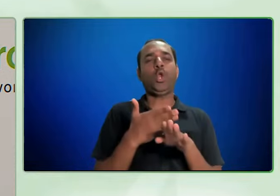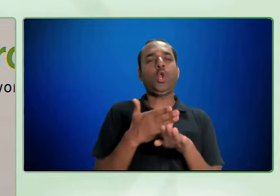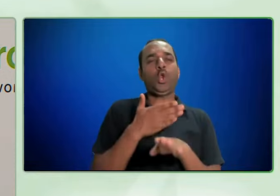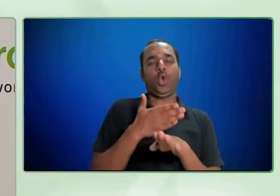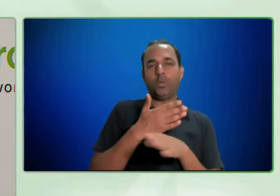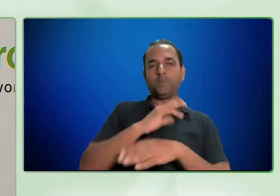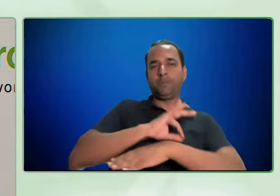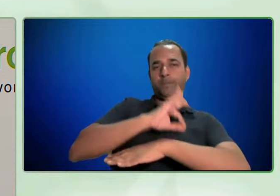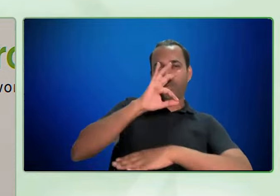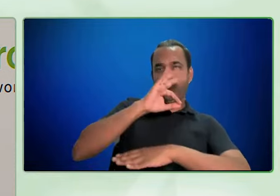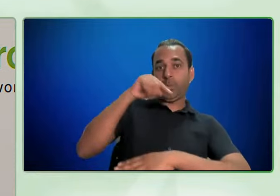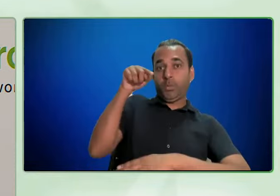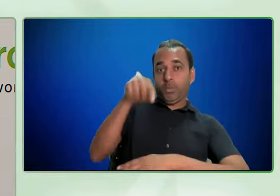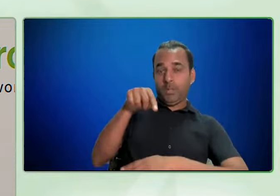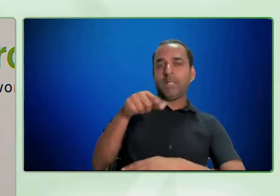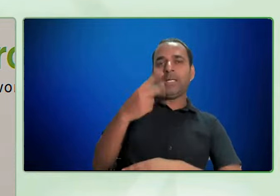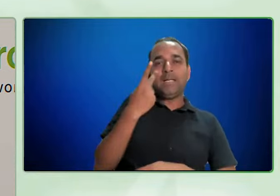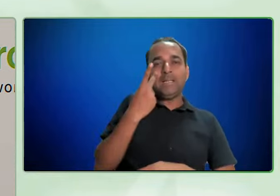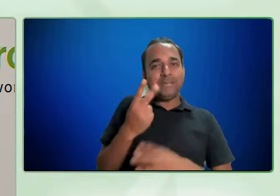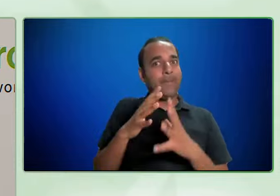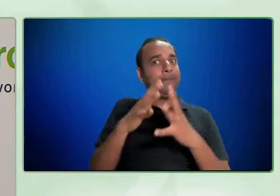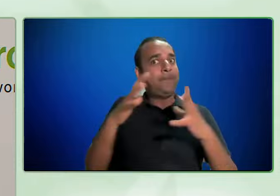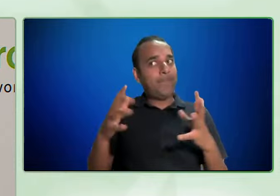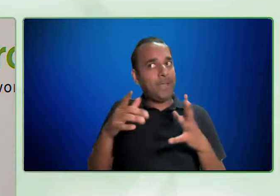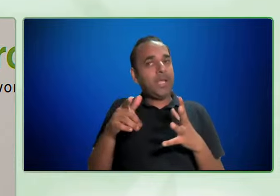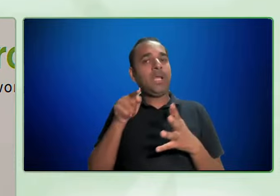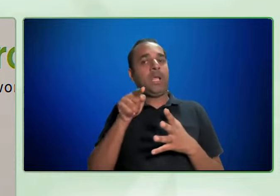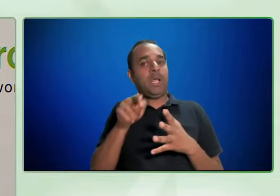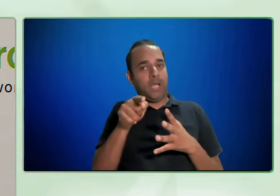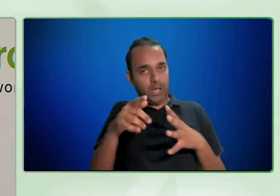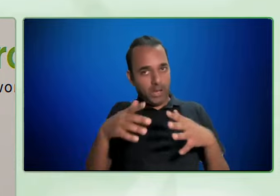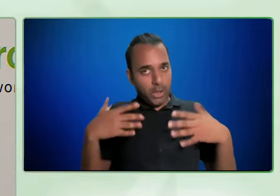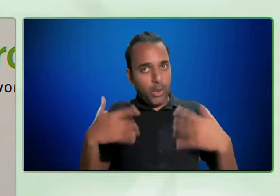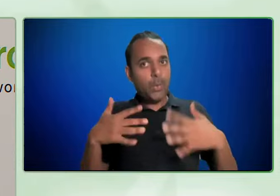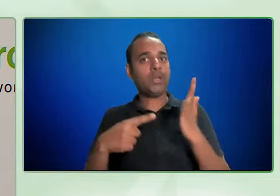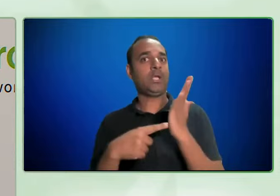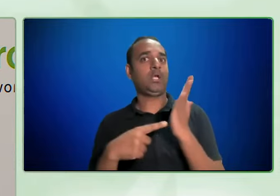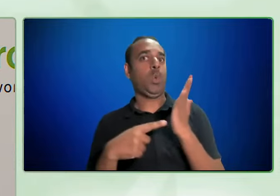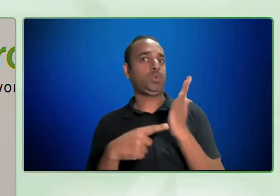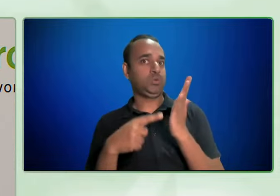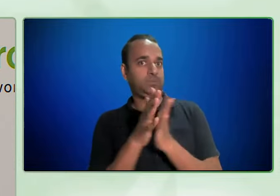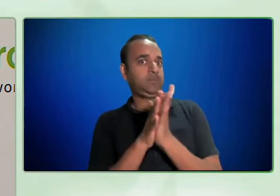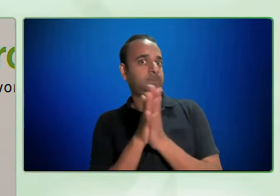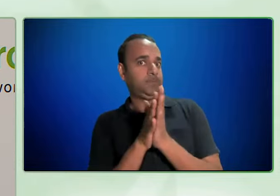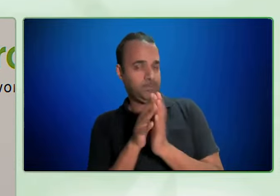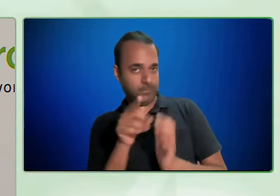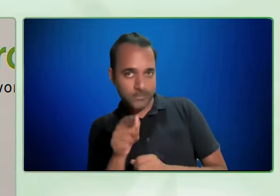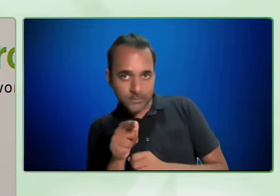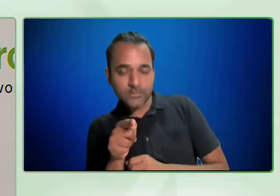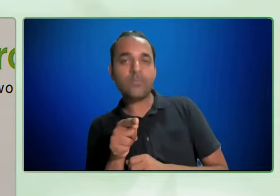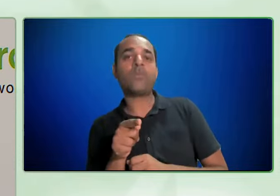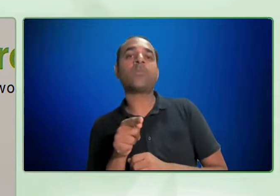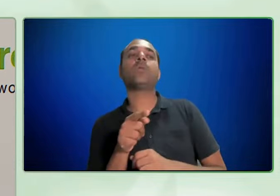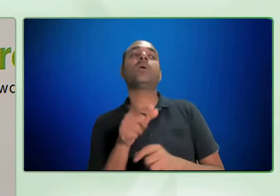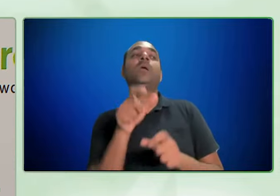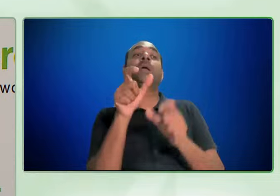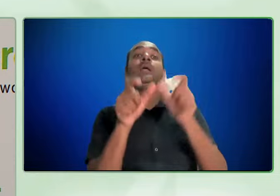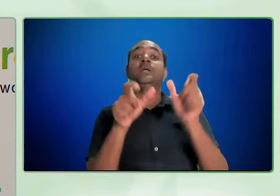than the focus of teaching and at university.